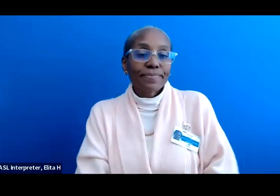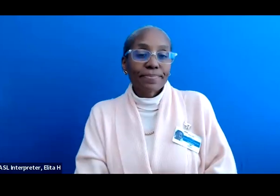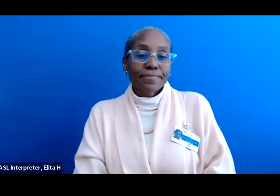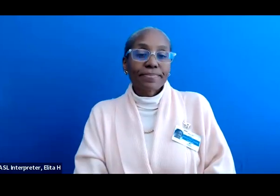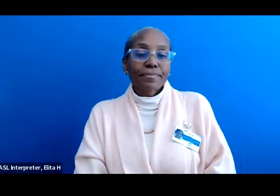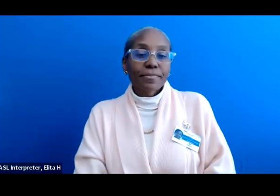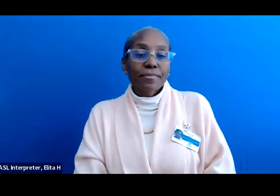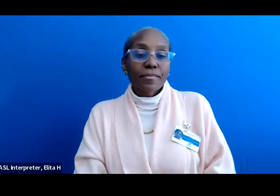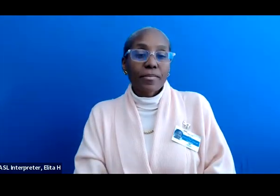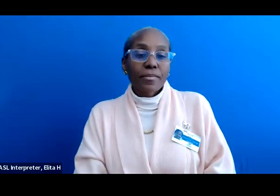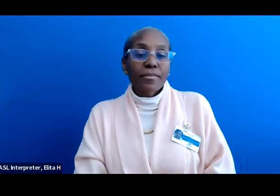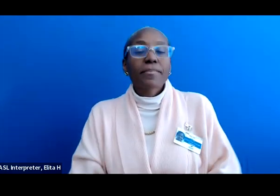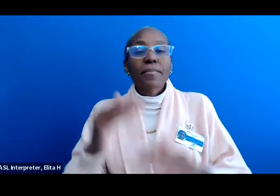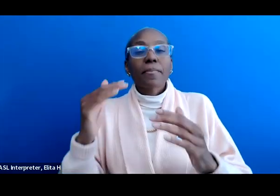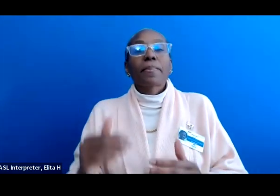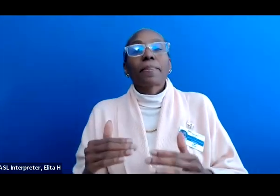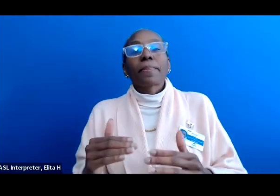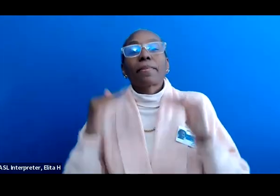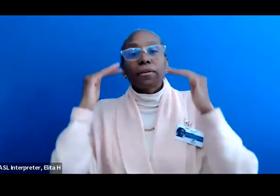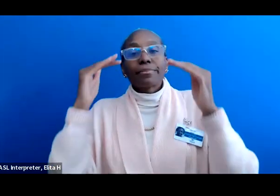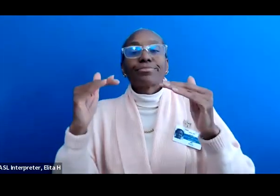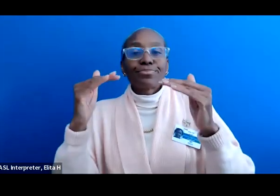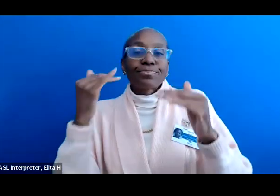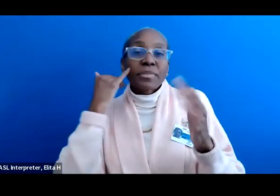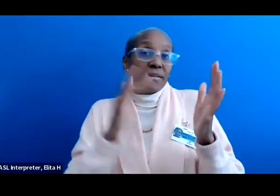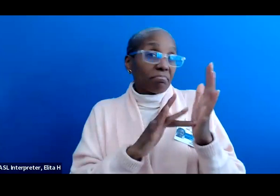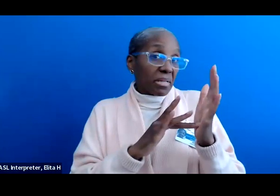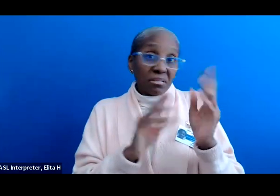Then we go up in the hierarchy of care if the medications not working.